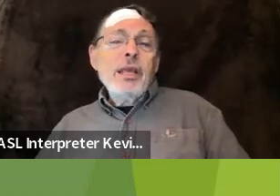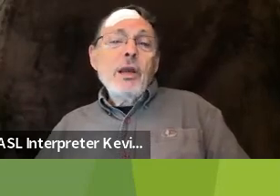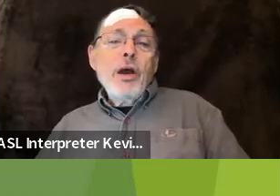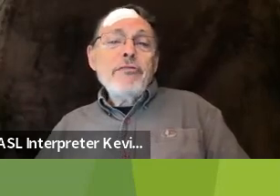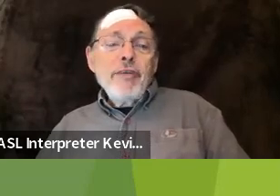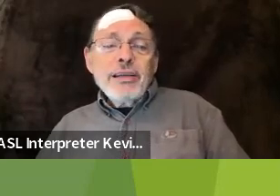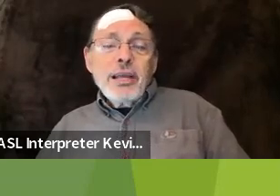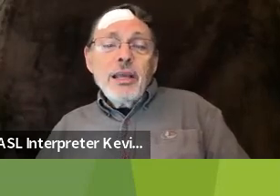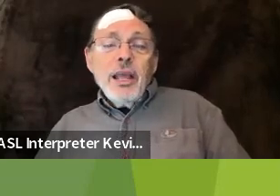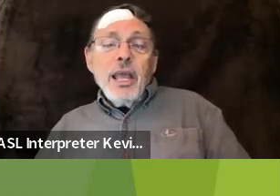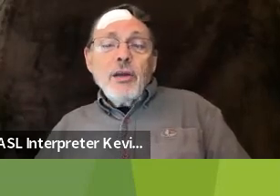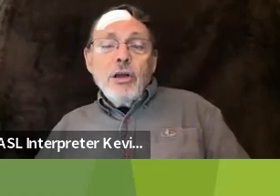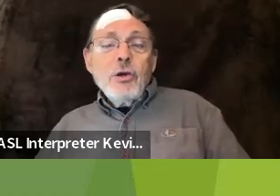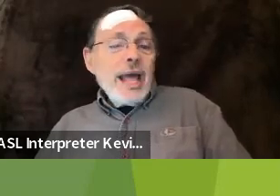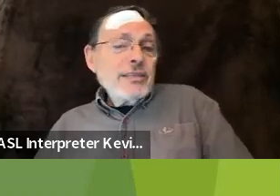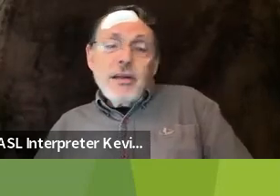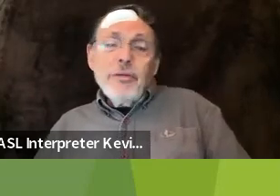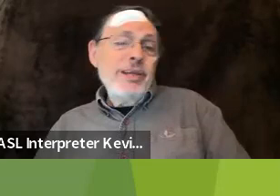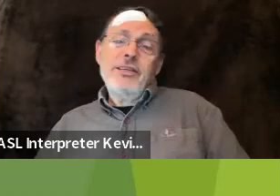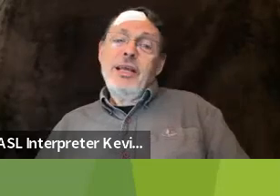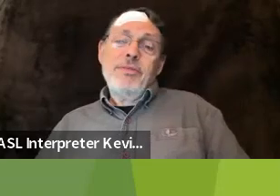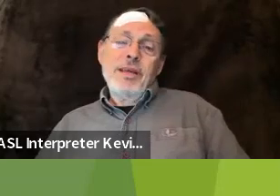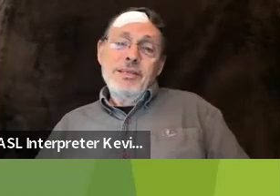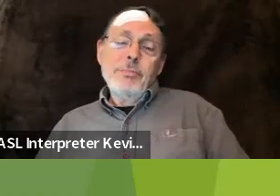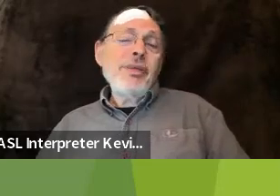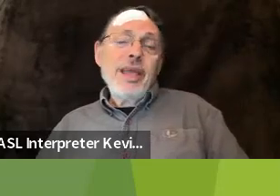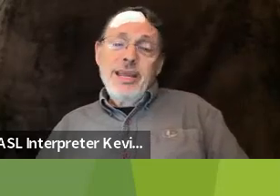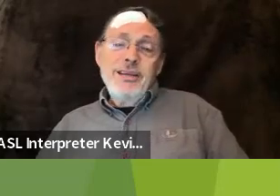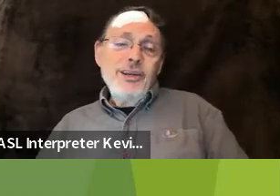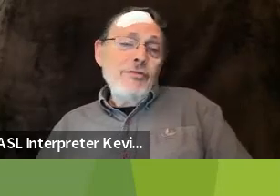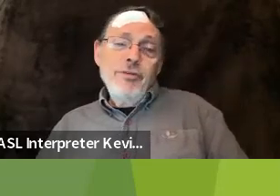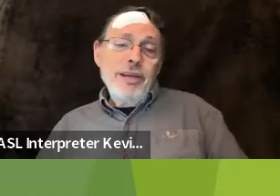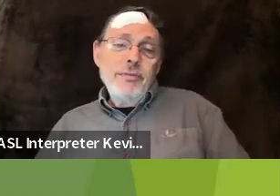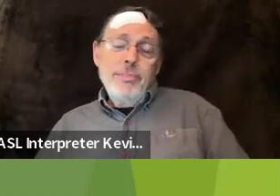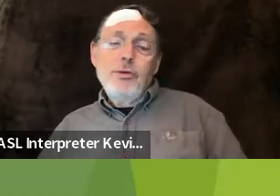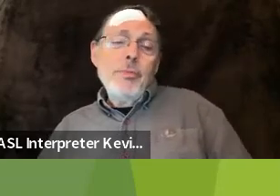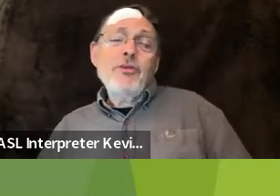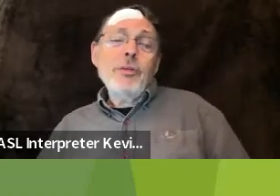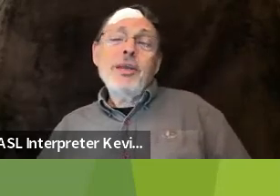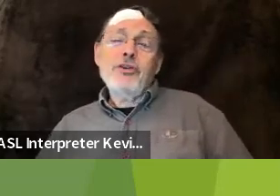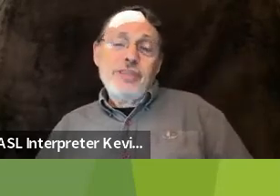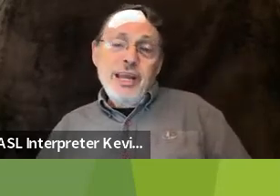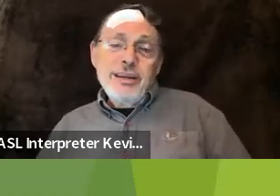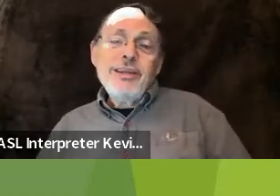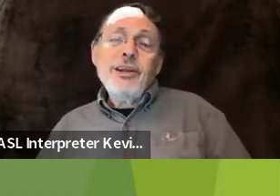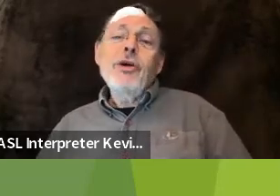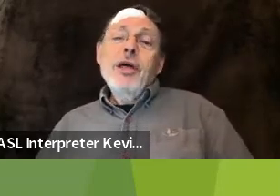can get quite frantic, and also that is another reason to keep things plain, for people who may normally understand it.